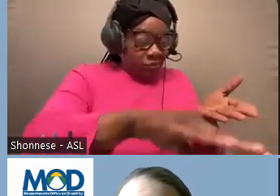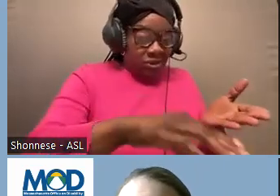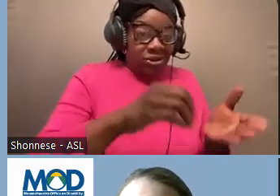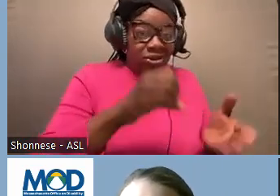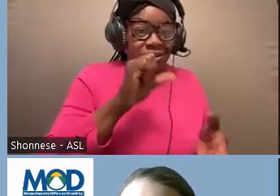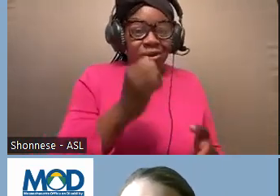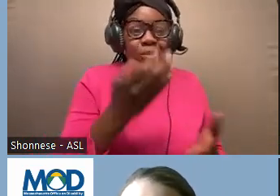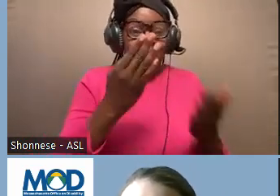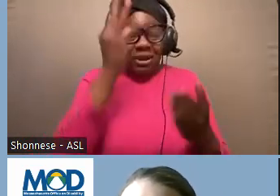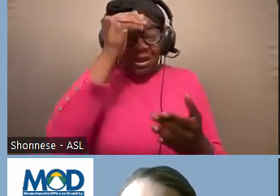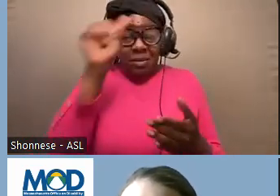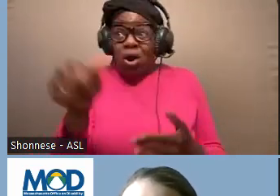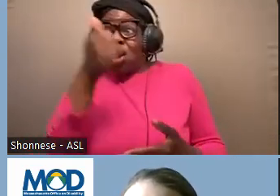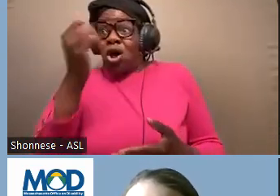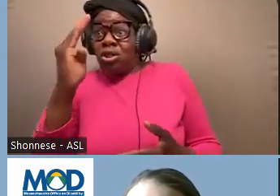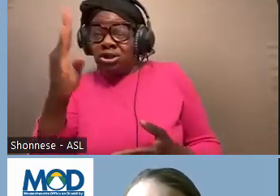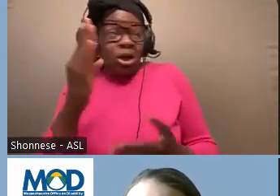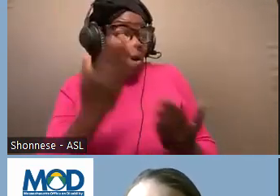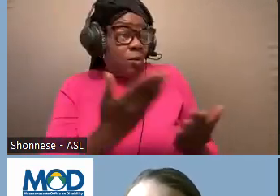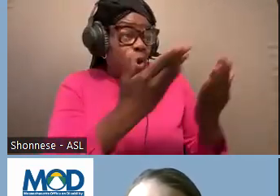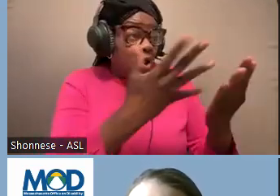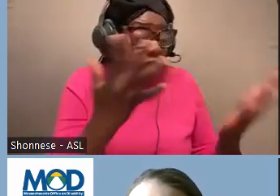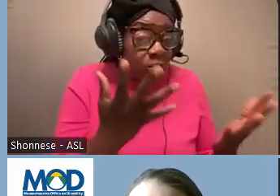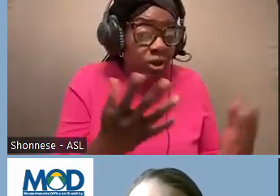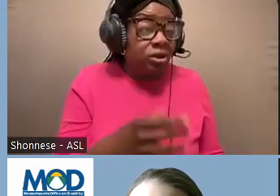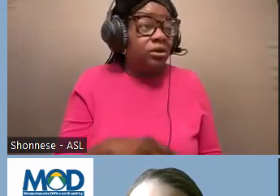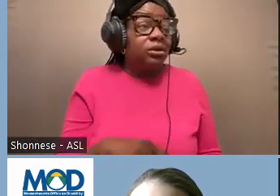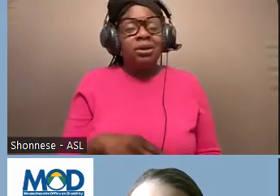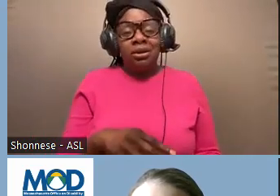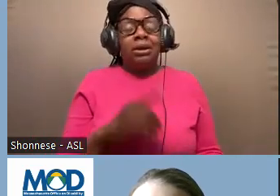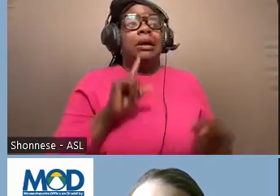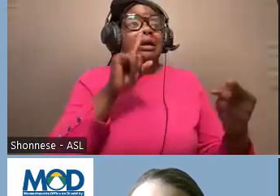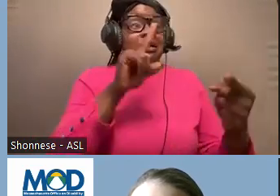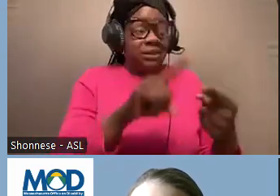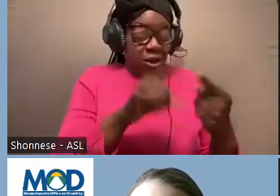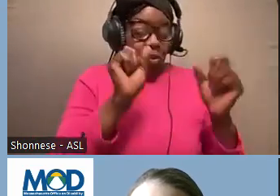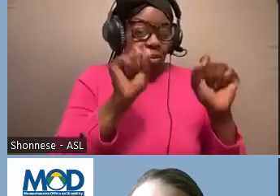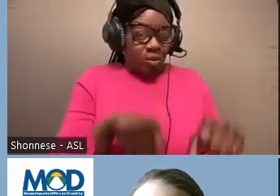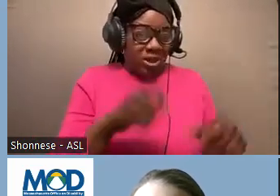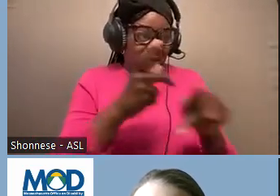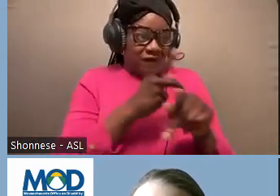What can we do until we can get this done.